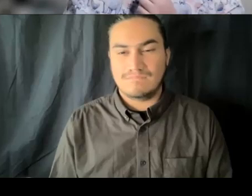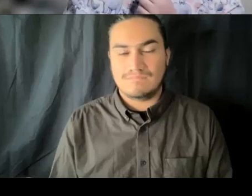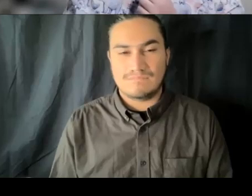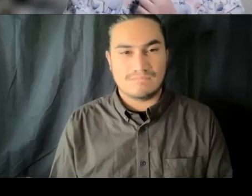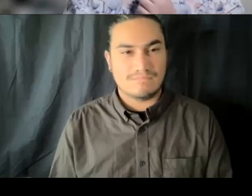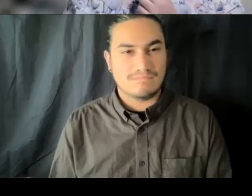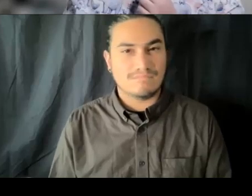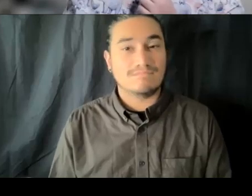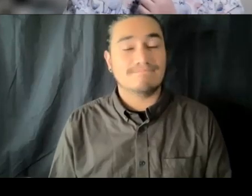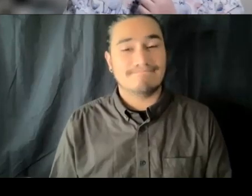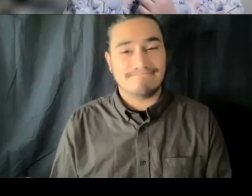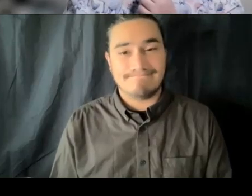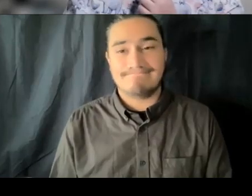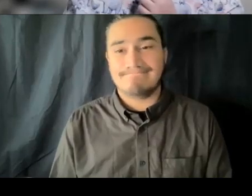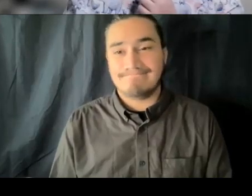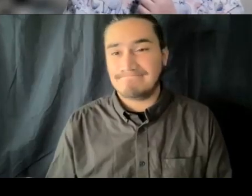Great, thank you all.